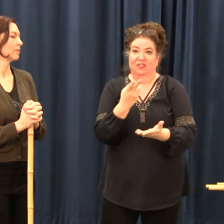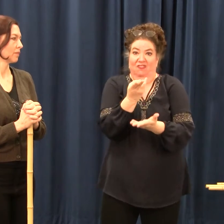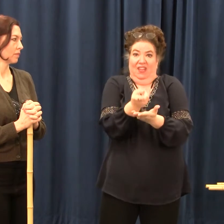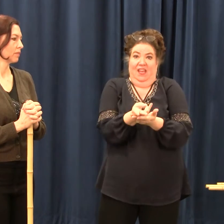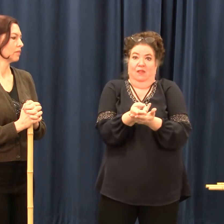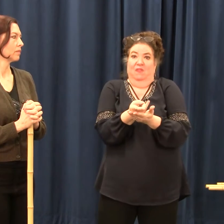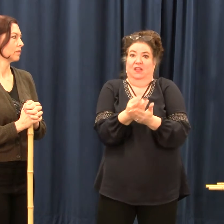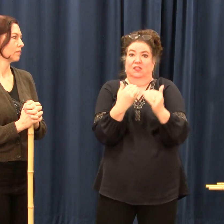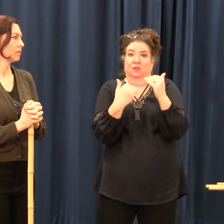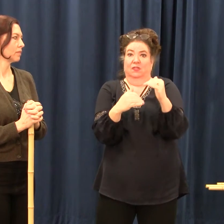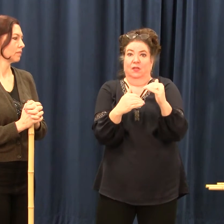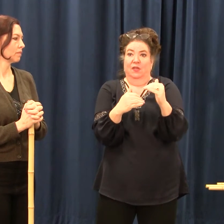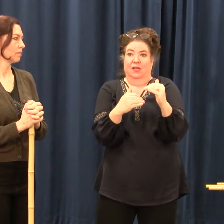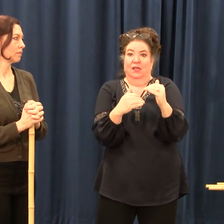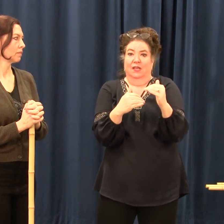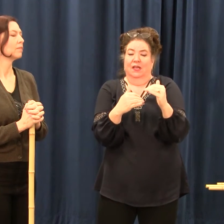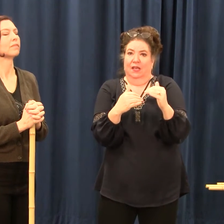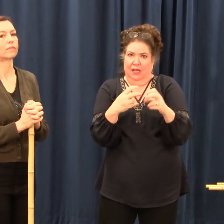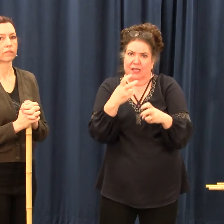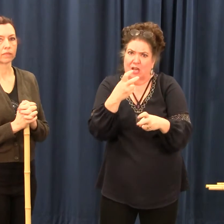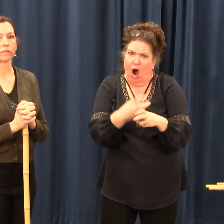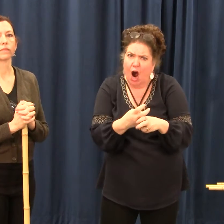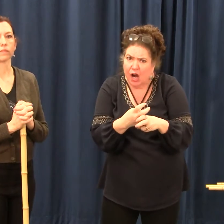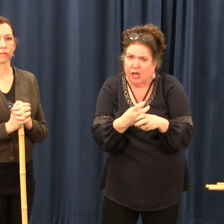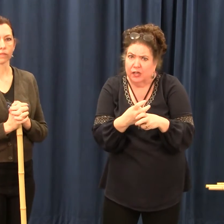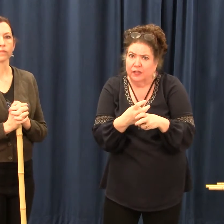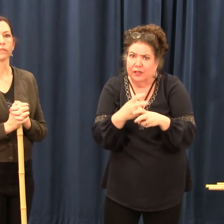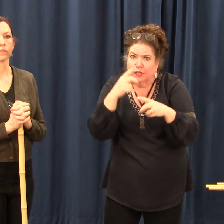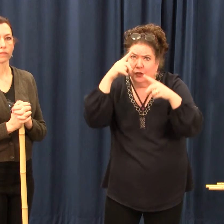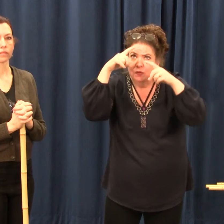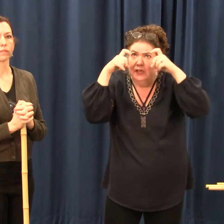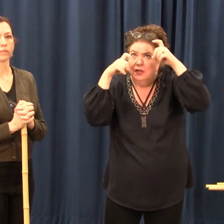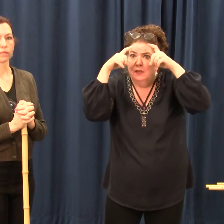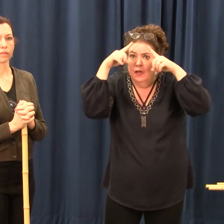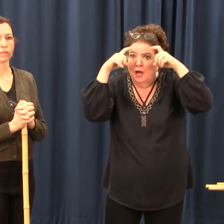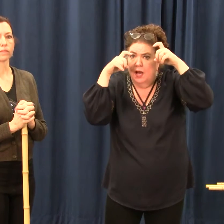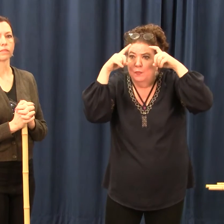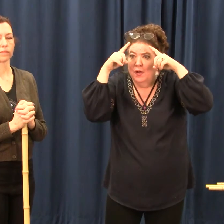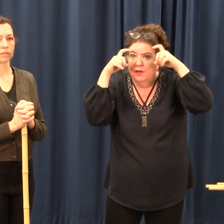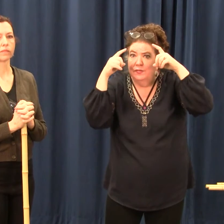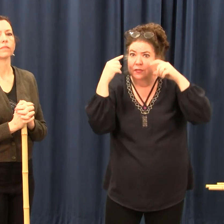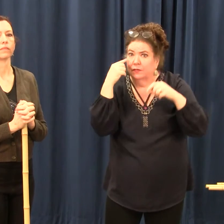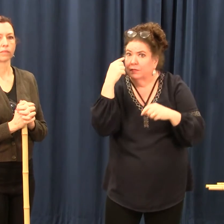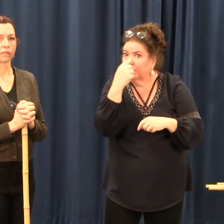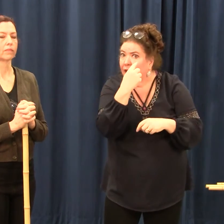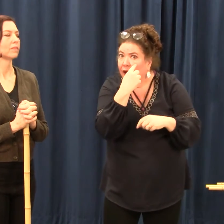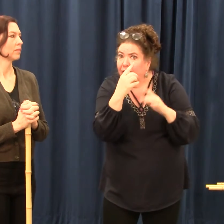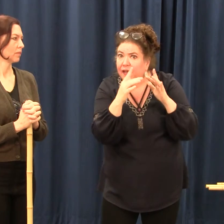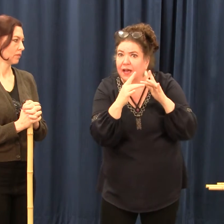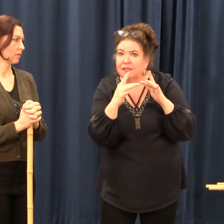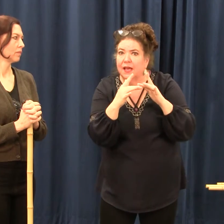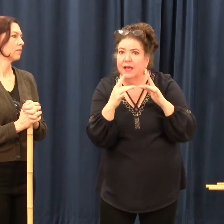and they're laying in bed.. so it's limited, it's hard! You're reading eyebrows, eye contact,